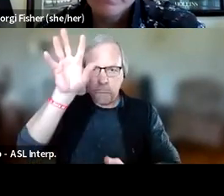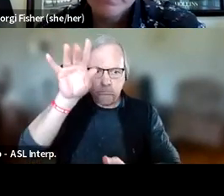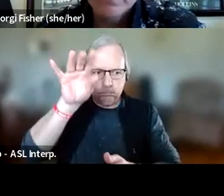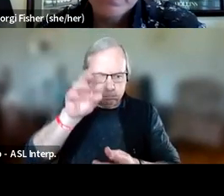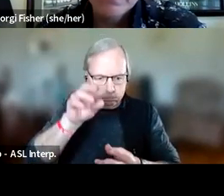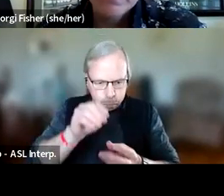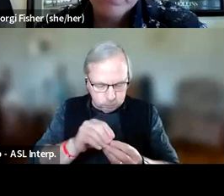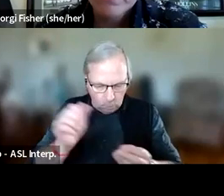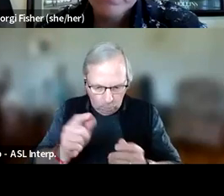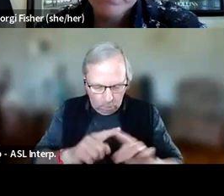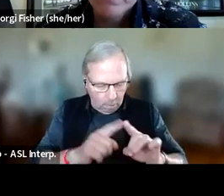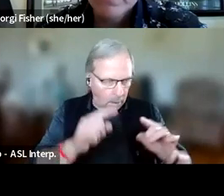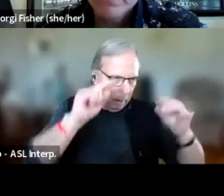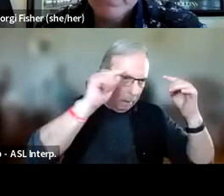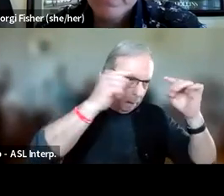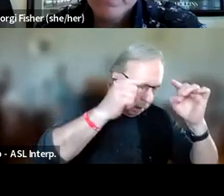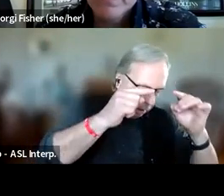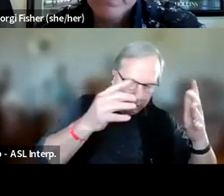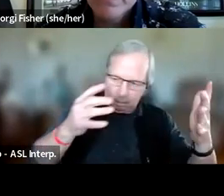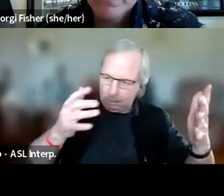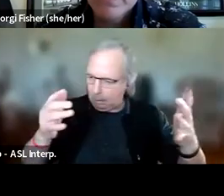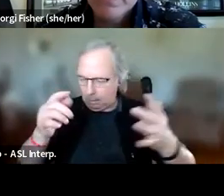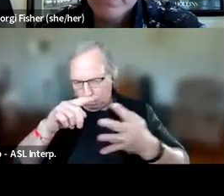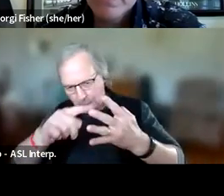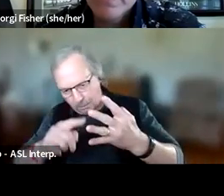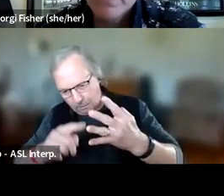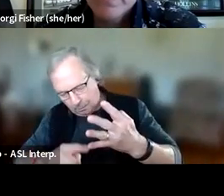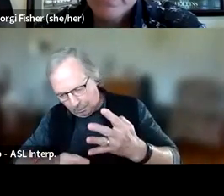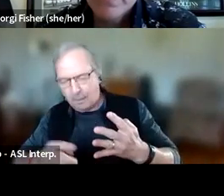migraine headaches and all of these other things that they have,